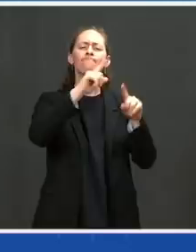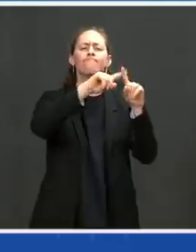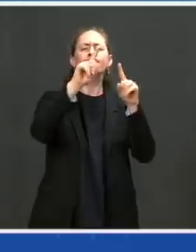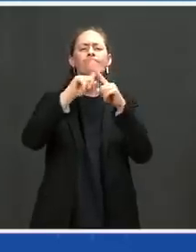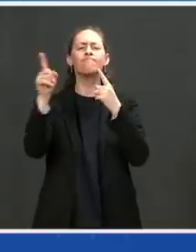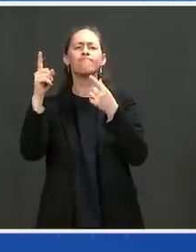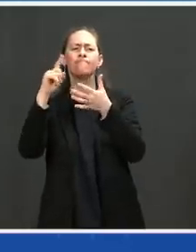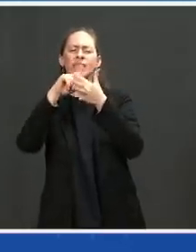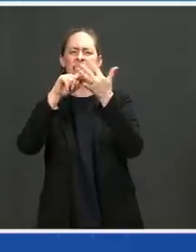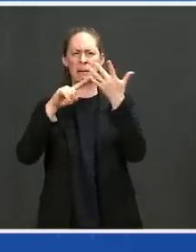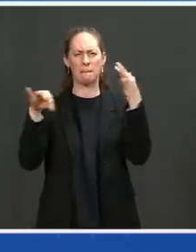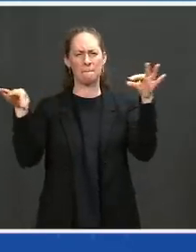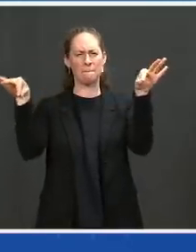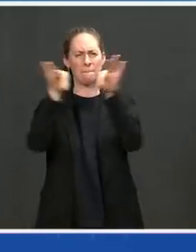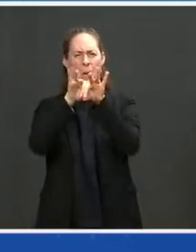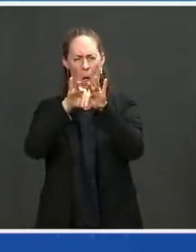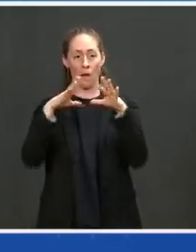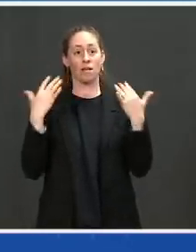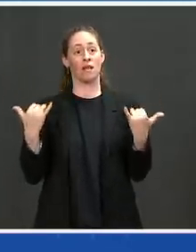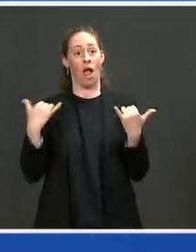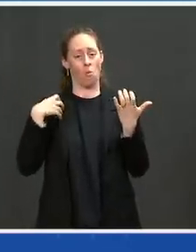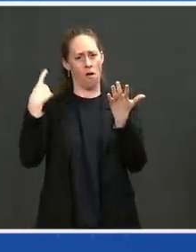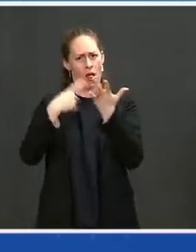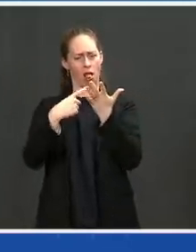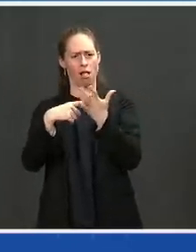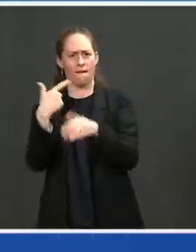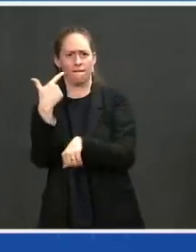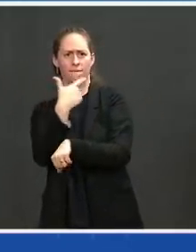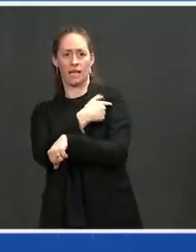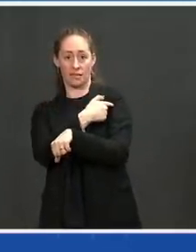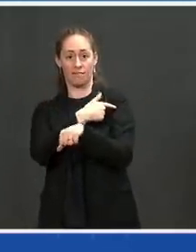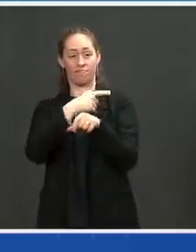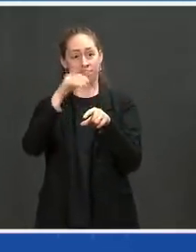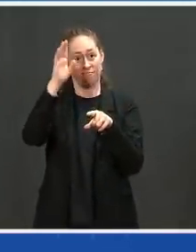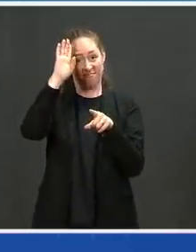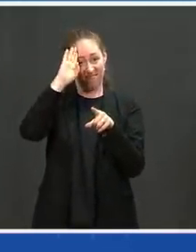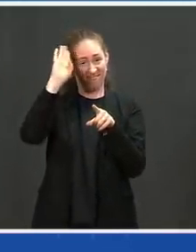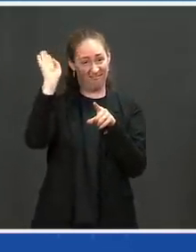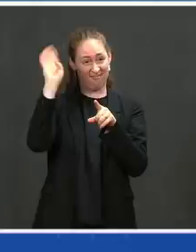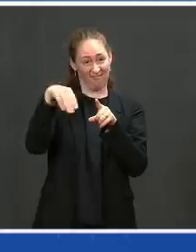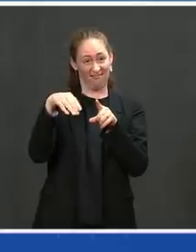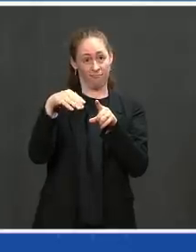First, on vaccinations: On December 8th, I indicated that I hoped to get 100 million shots